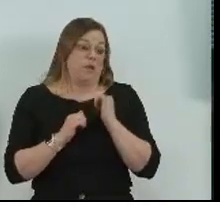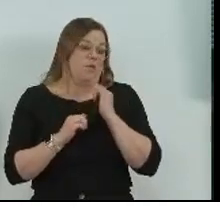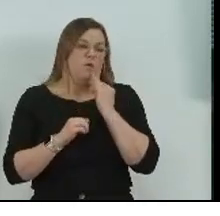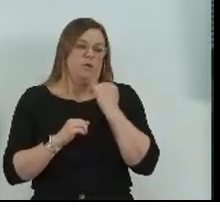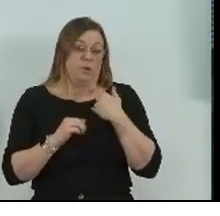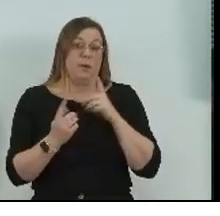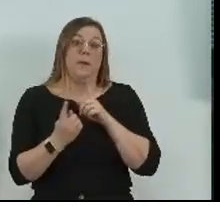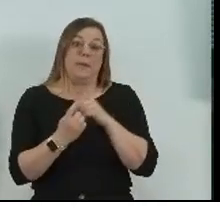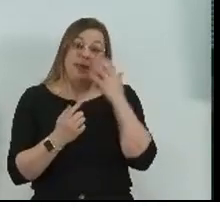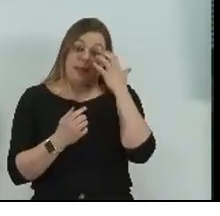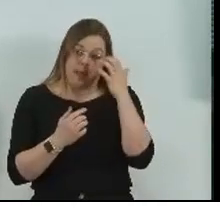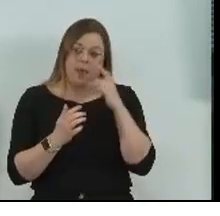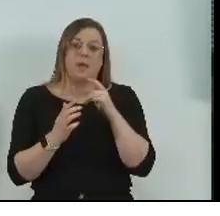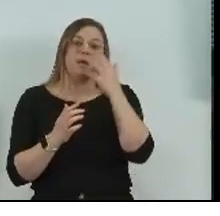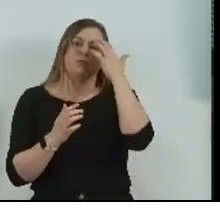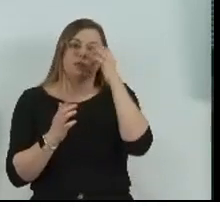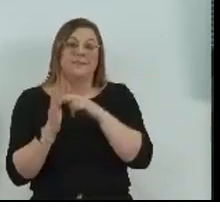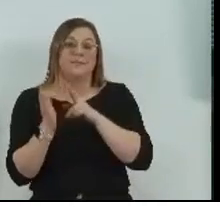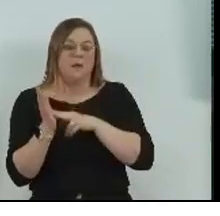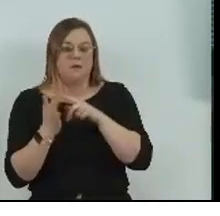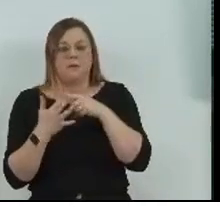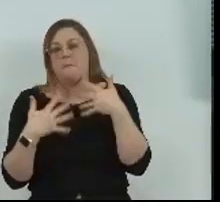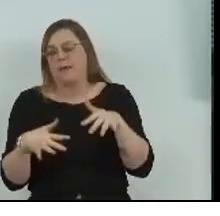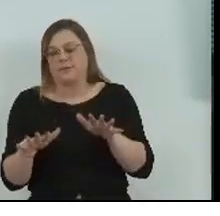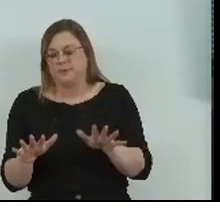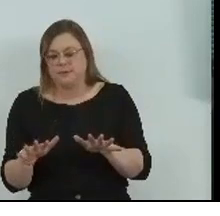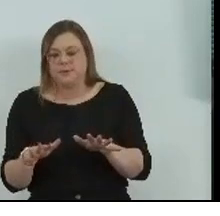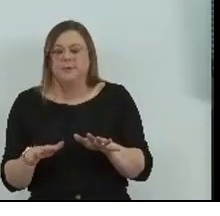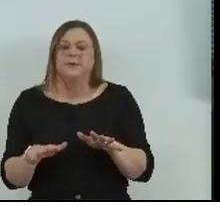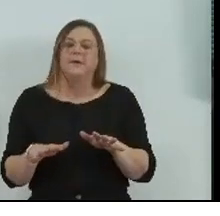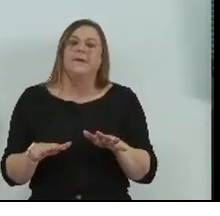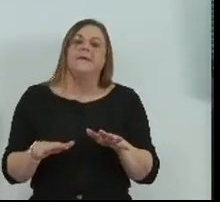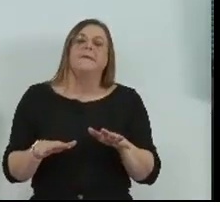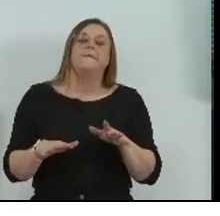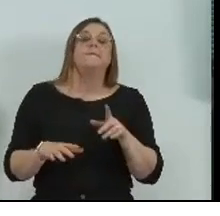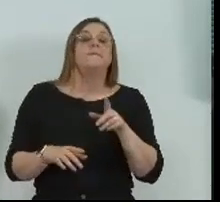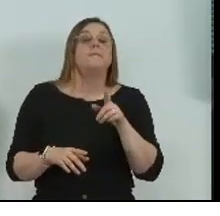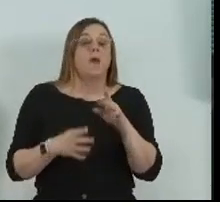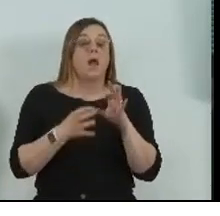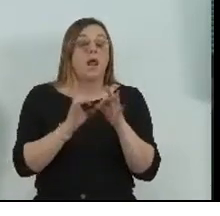the King, Princess Anne, amazing lady. And this was the Olympic and Paralympic